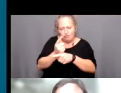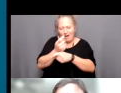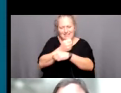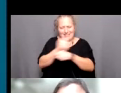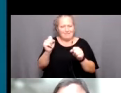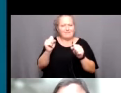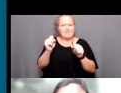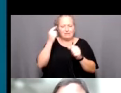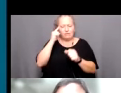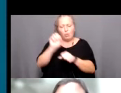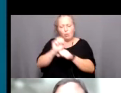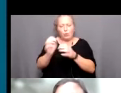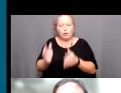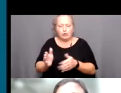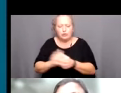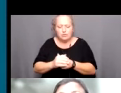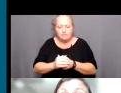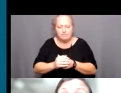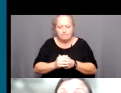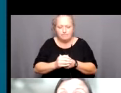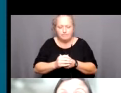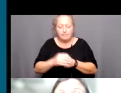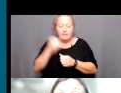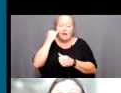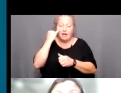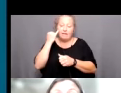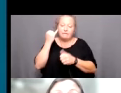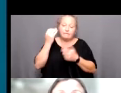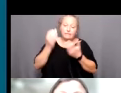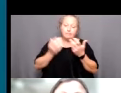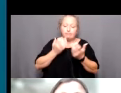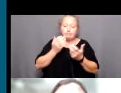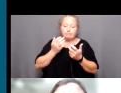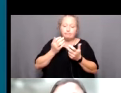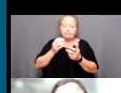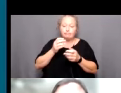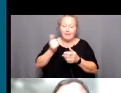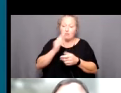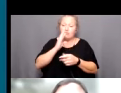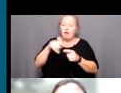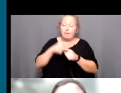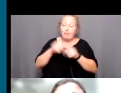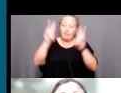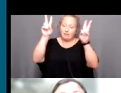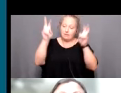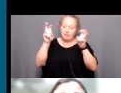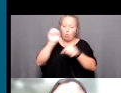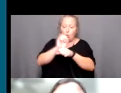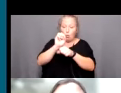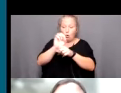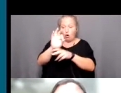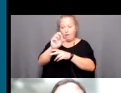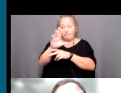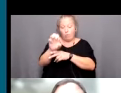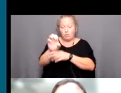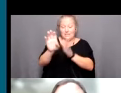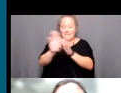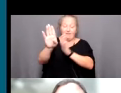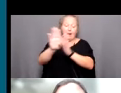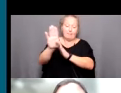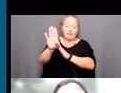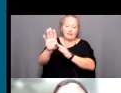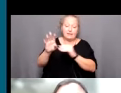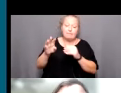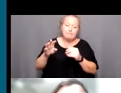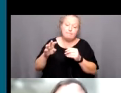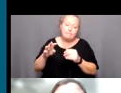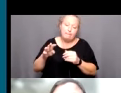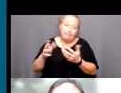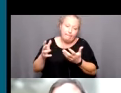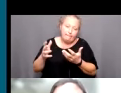If we move to the topic of workforce development, and we think about ag